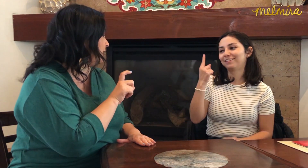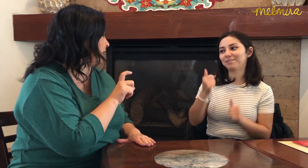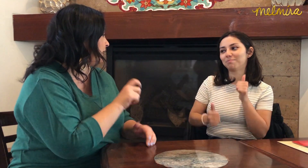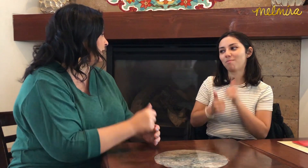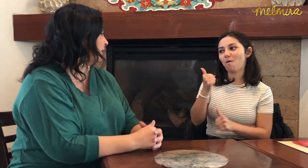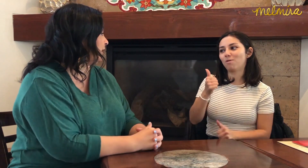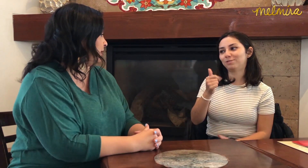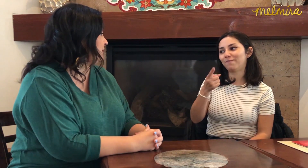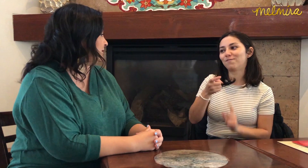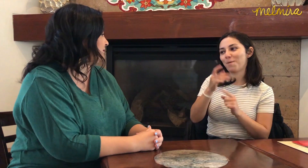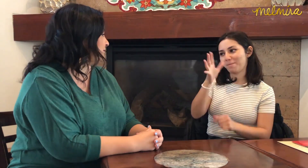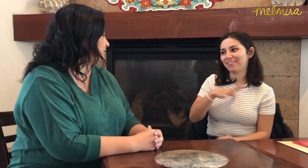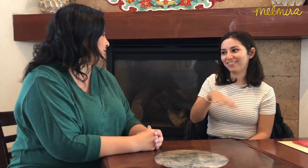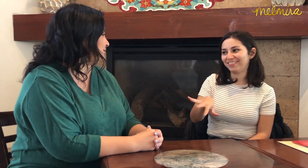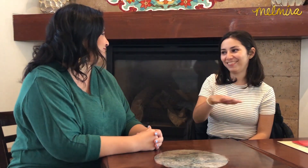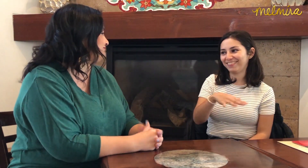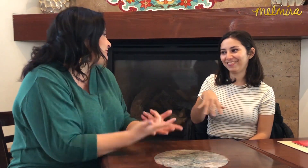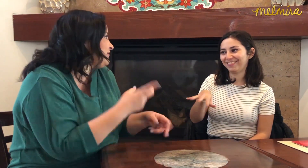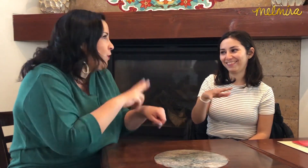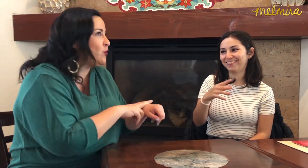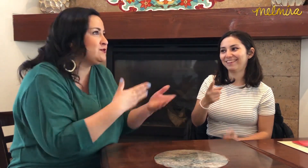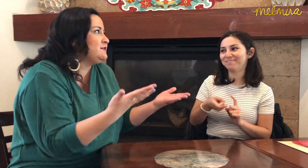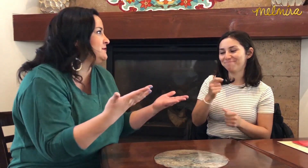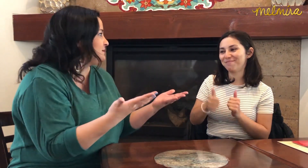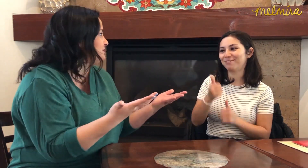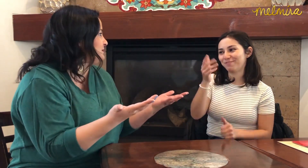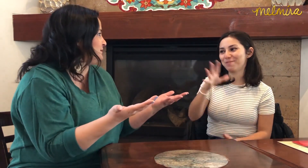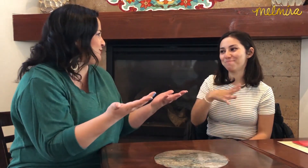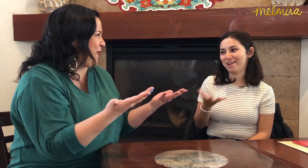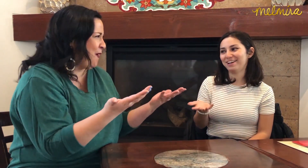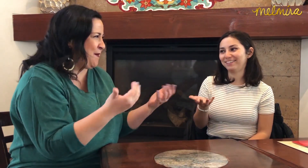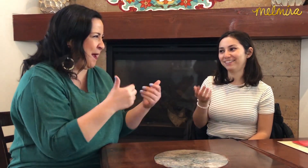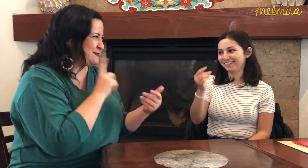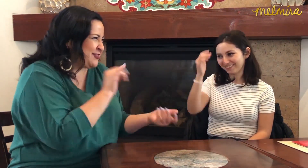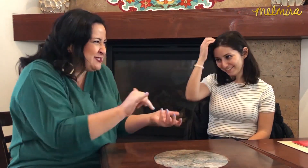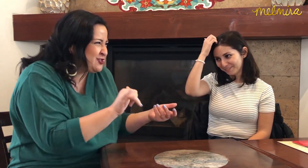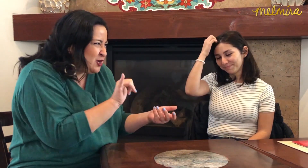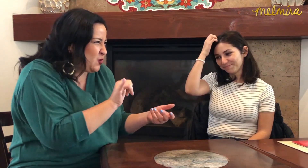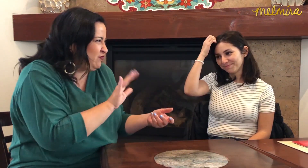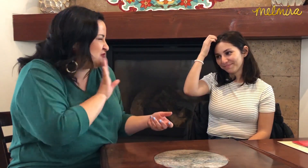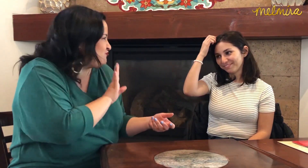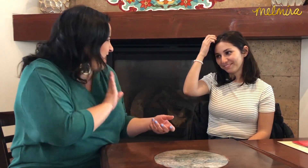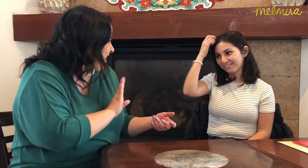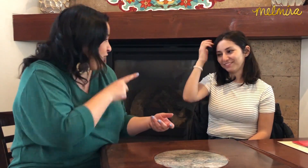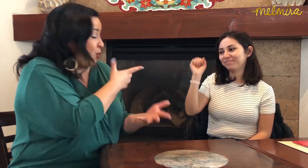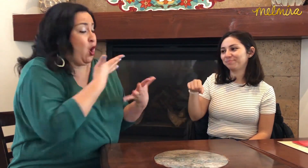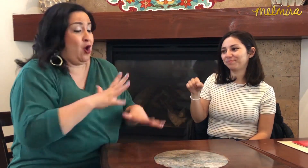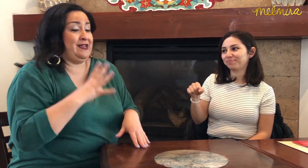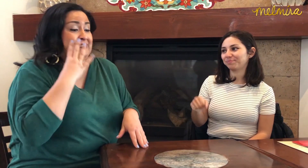You see, the comments were from mostly men. Of course. From mostly men. I'm sure that's also frustrating.